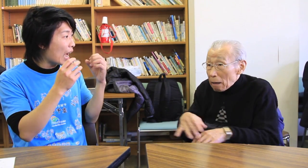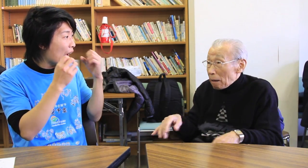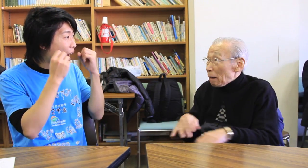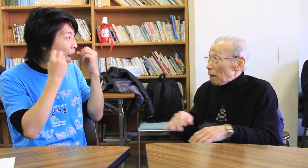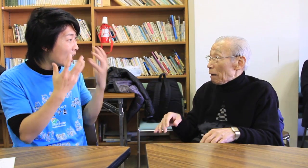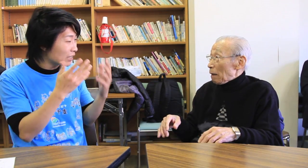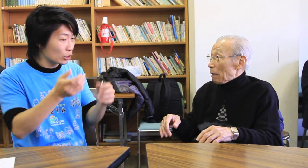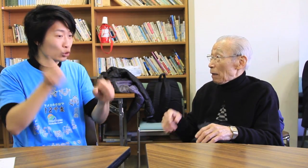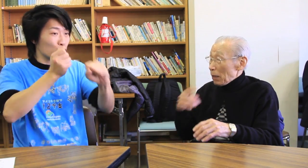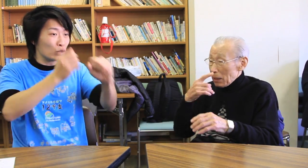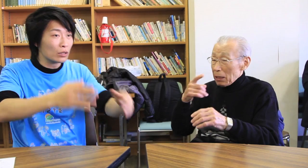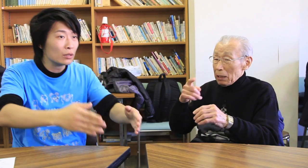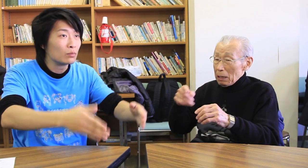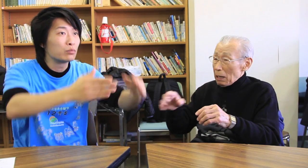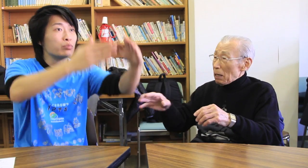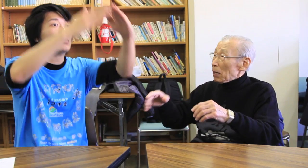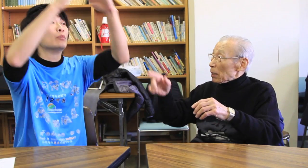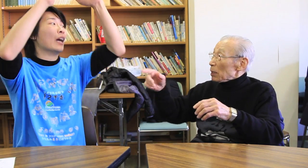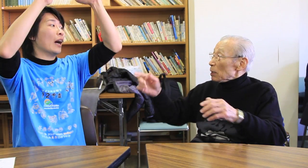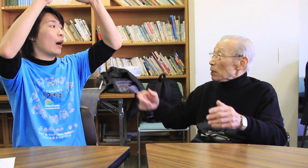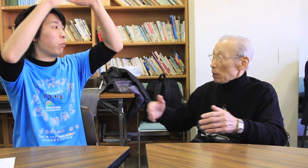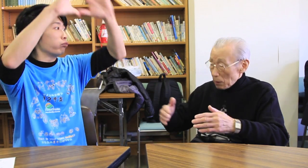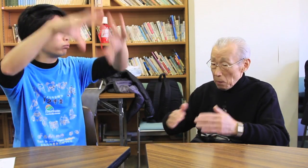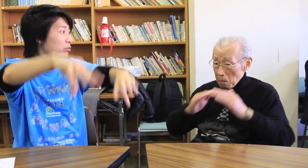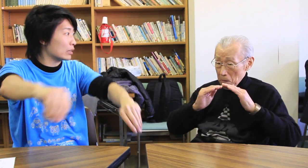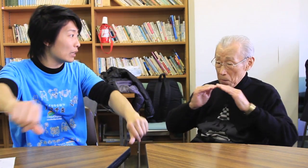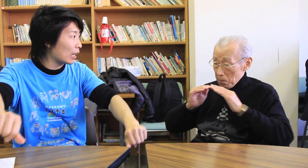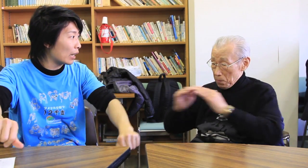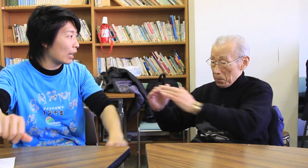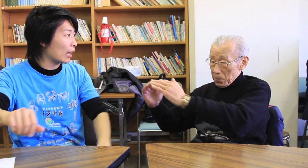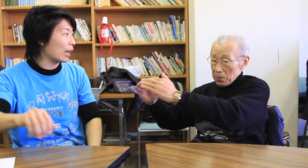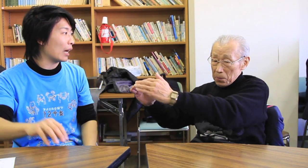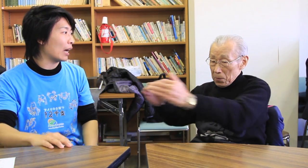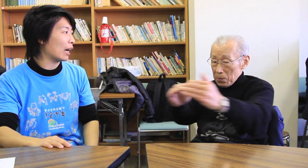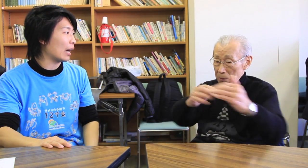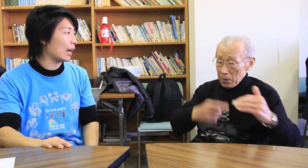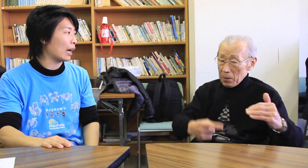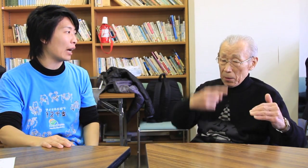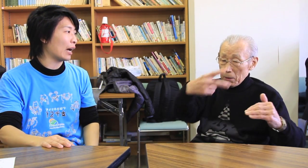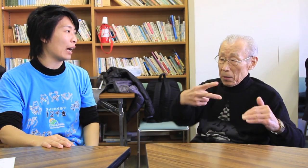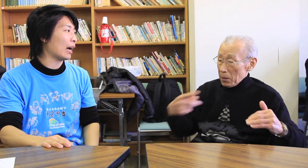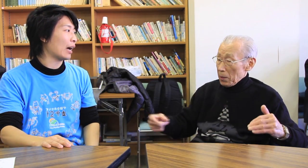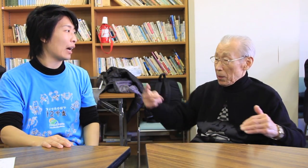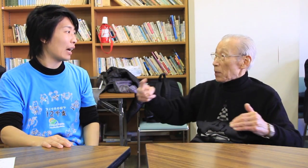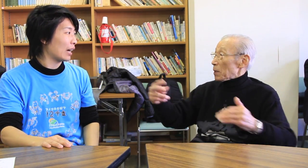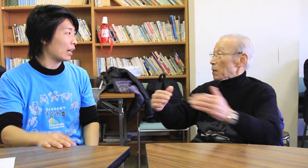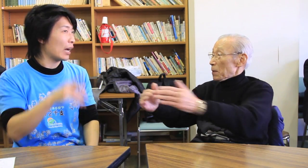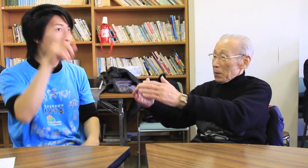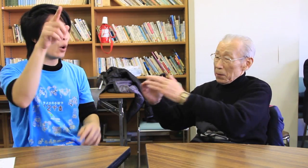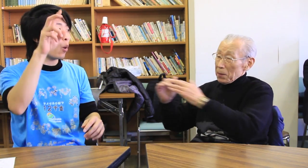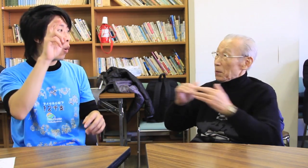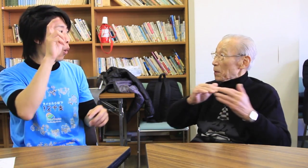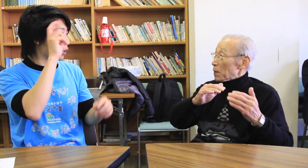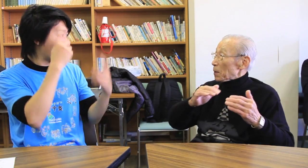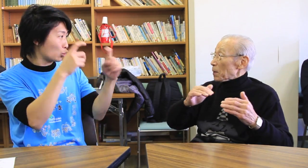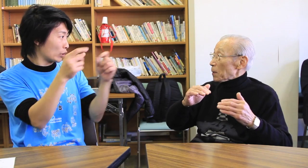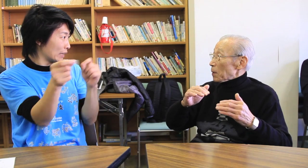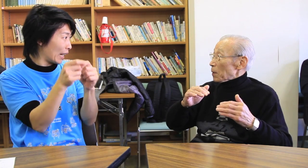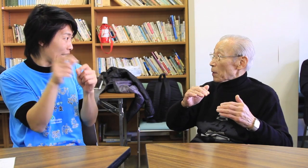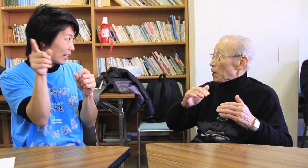The new dorms were only two years old and had 2 floors.